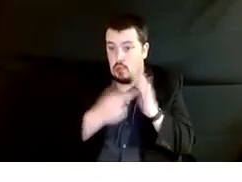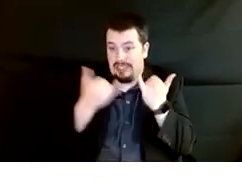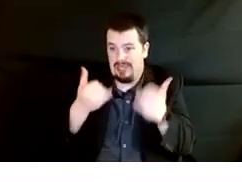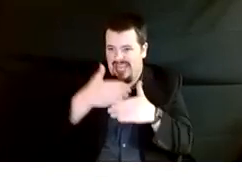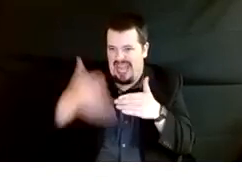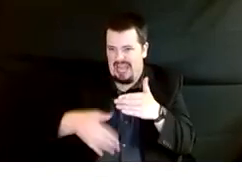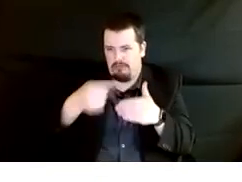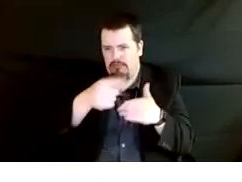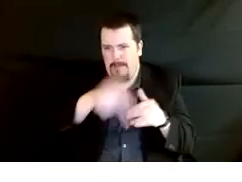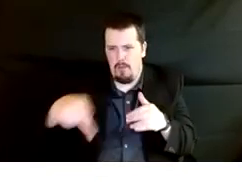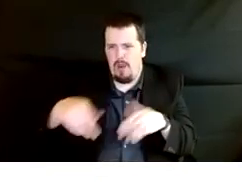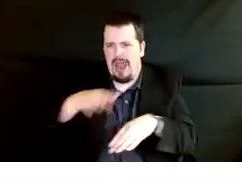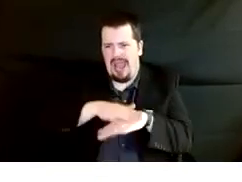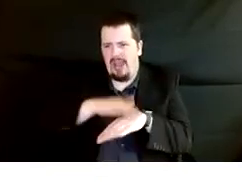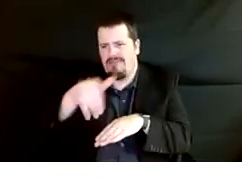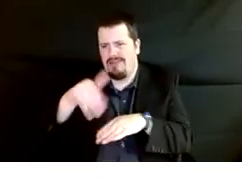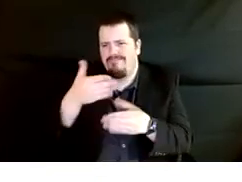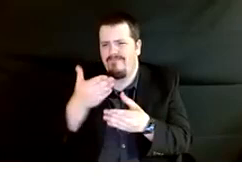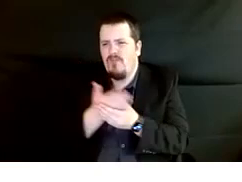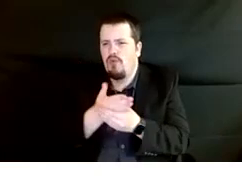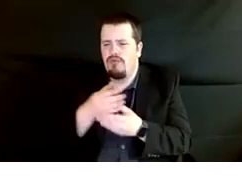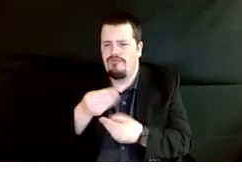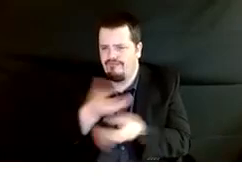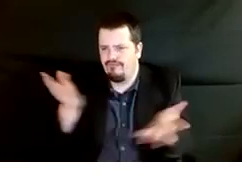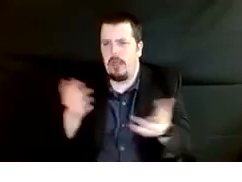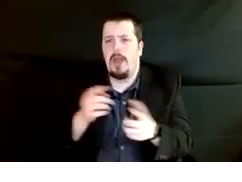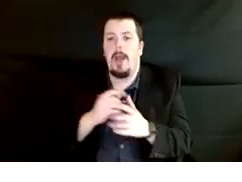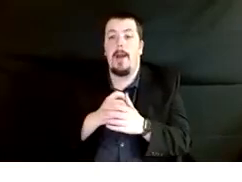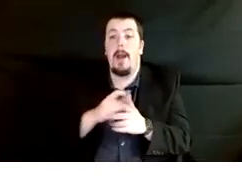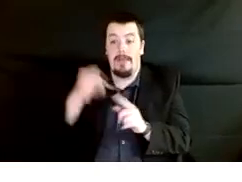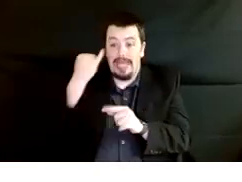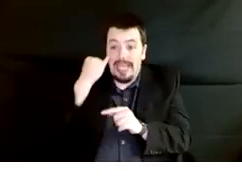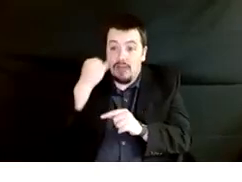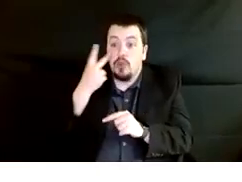and it'll be in your resource packet, but I'll tell you if you see guidelines called Guidance